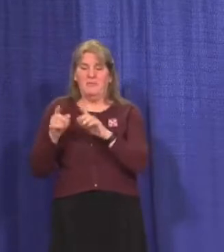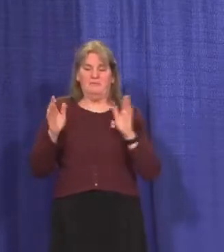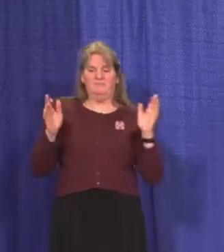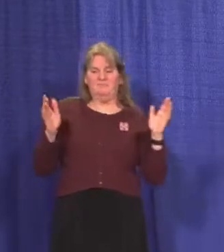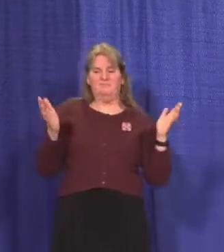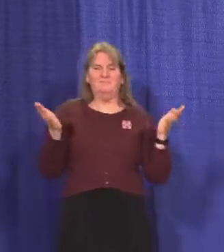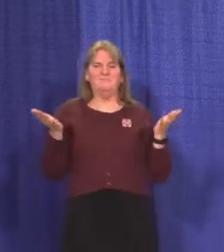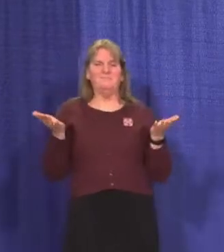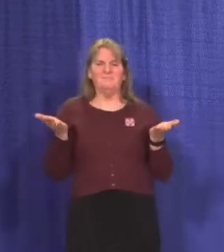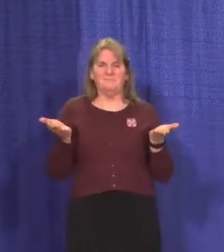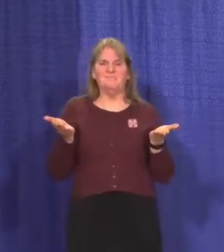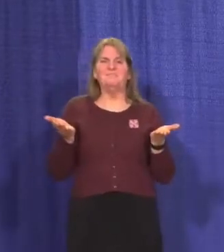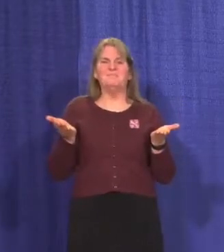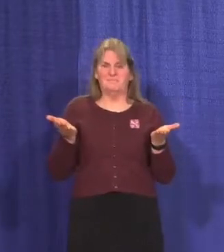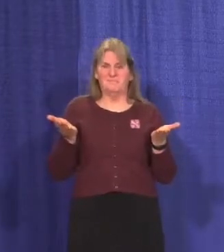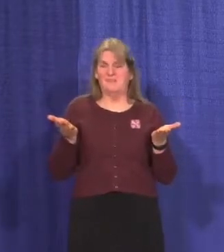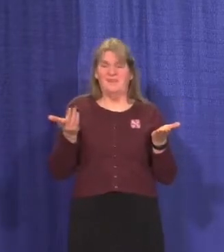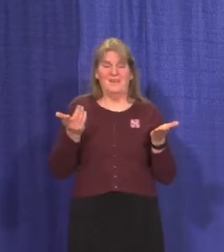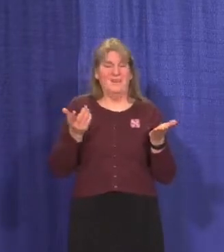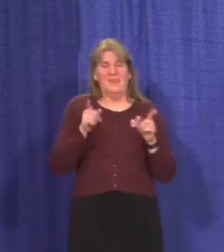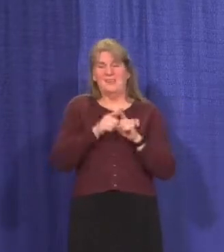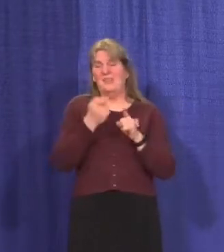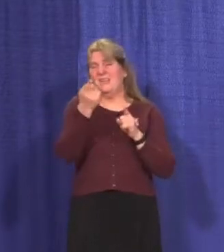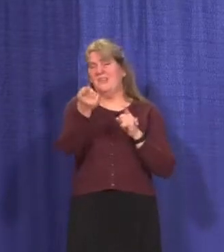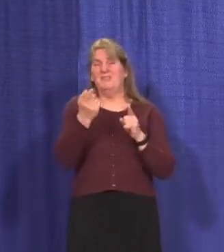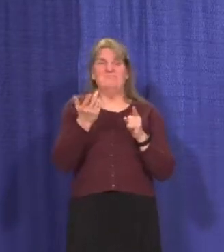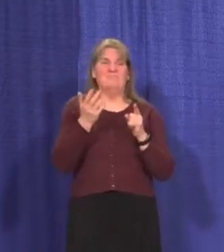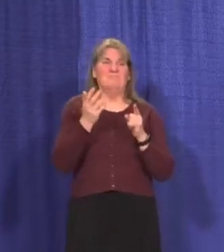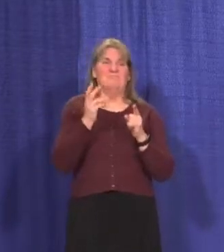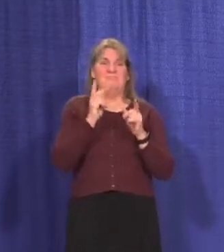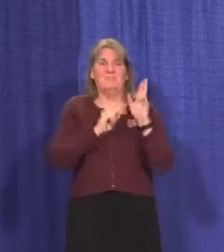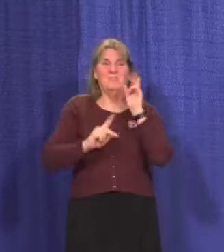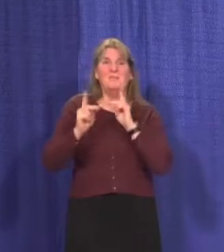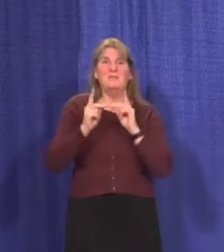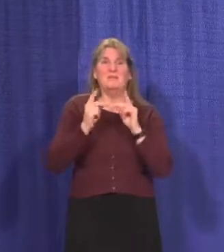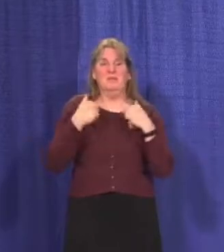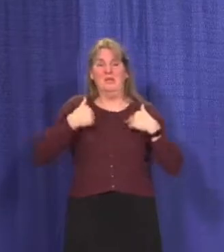thrive and to be able to gather